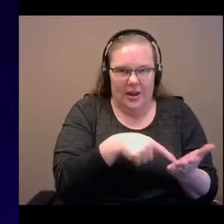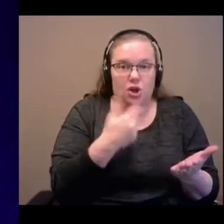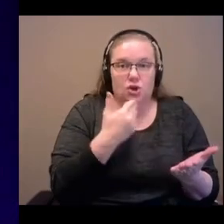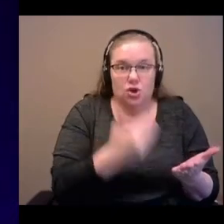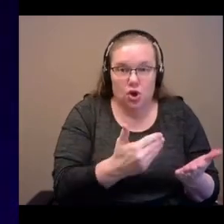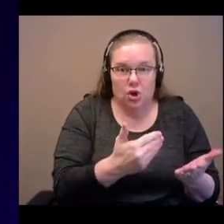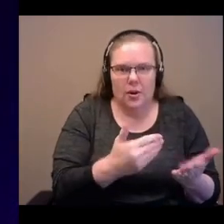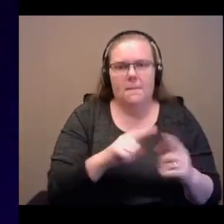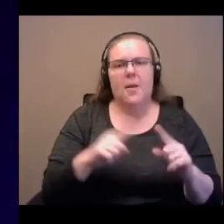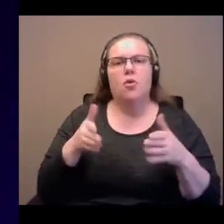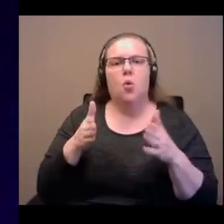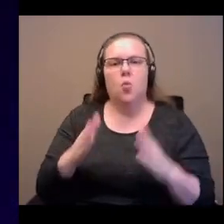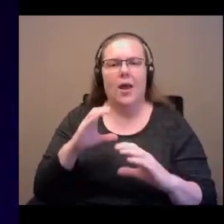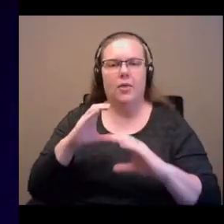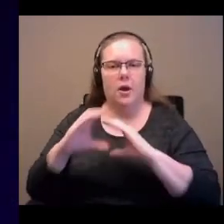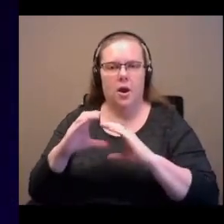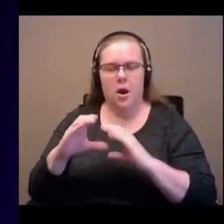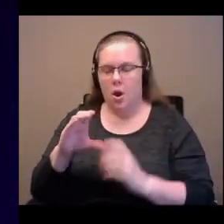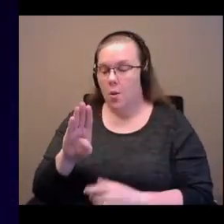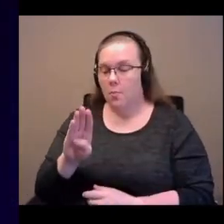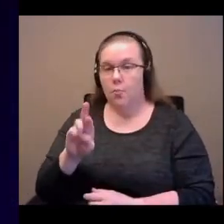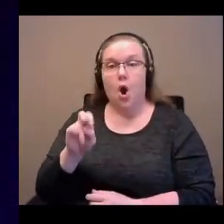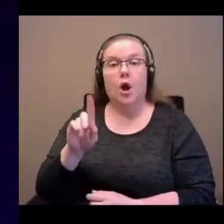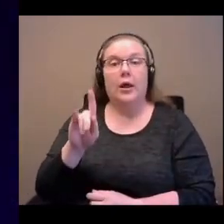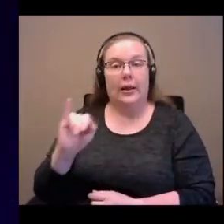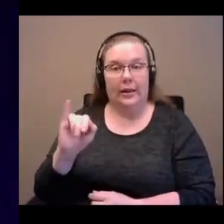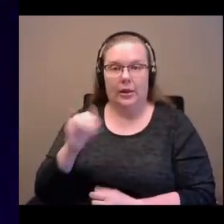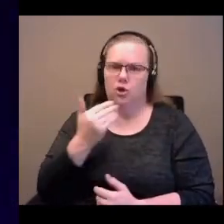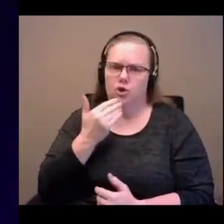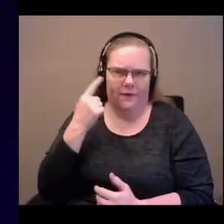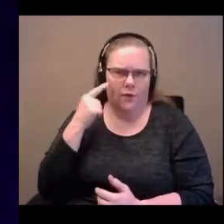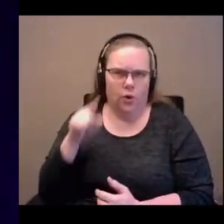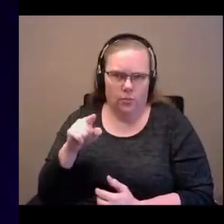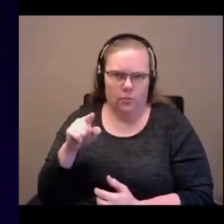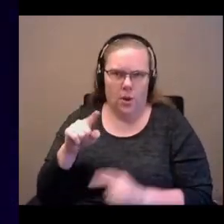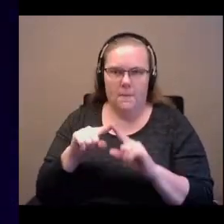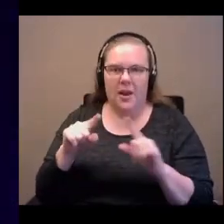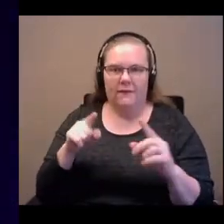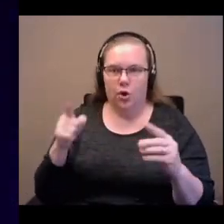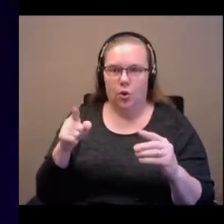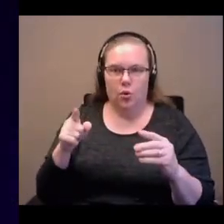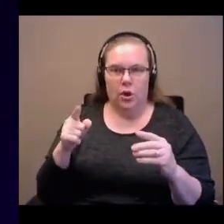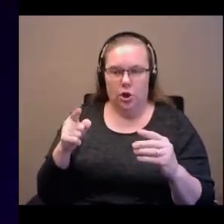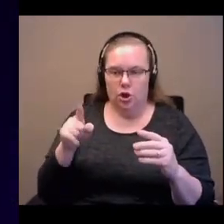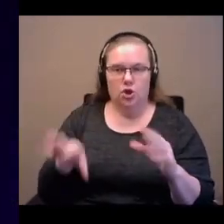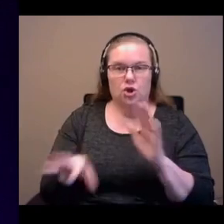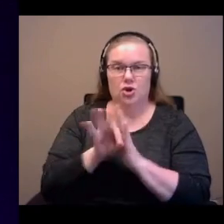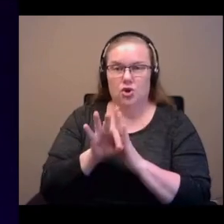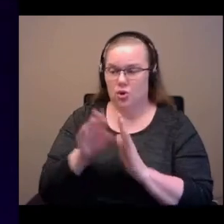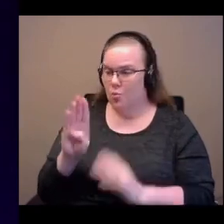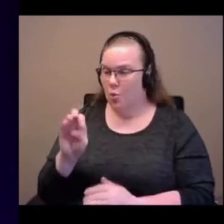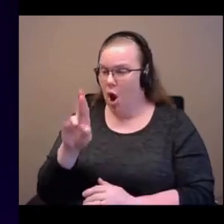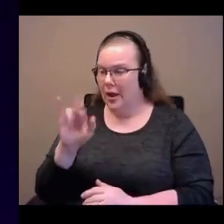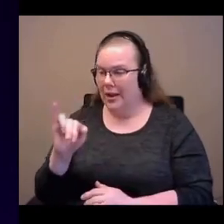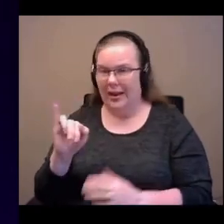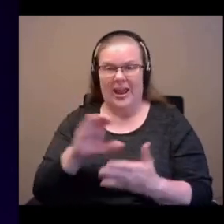right? Broccoli is very good for you. But if I asked you to choose between broccoli and a cheeseburger, most of you pick the cheeseburger because it tastes better,